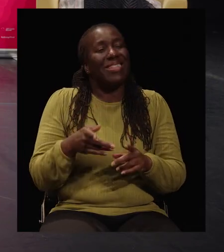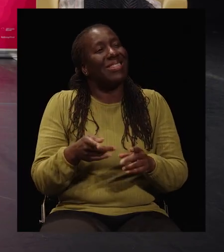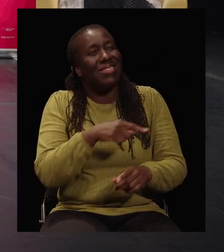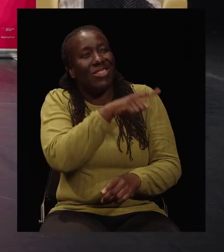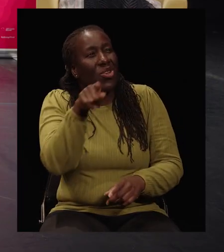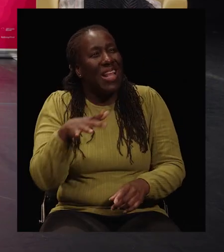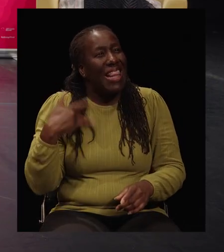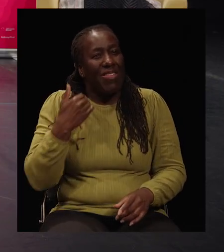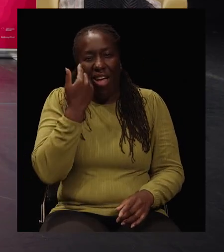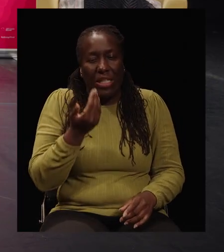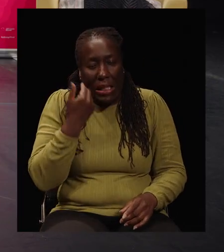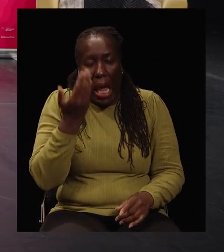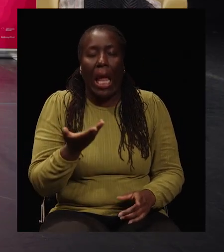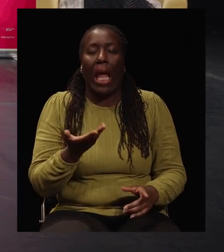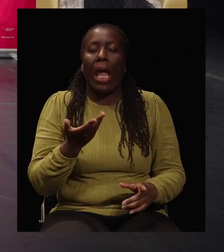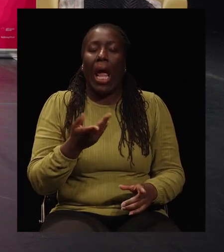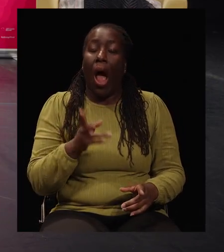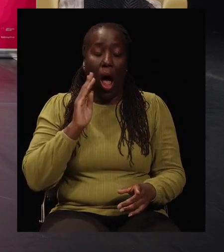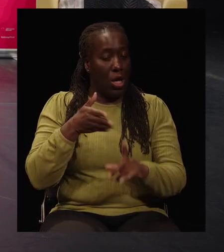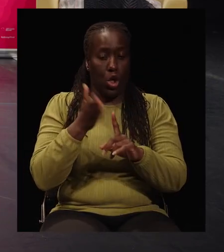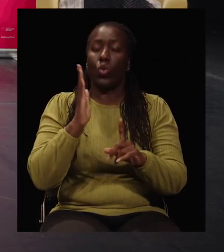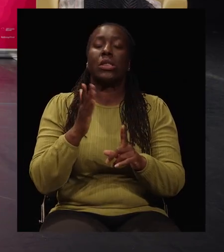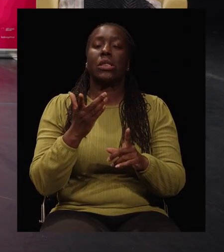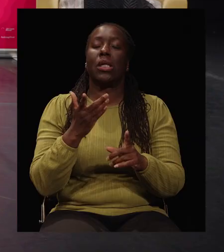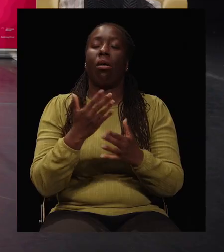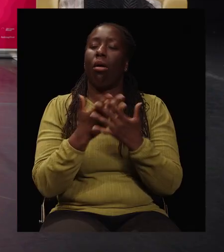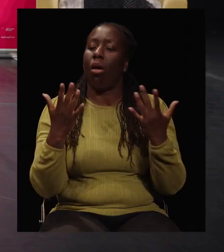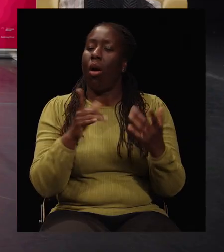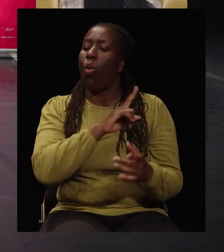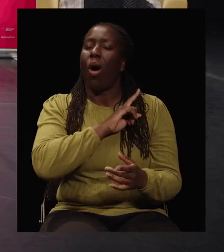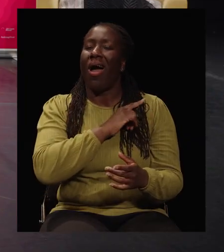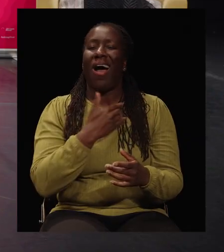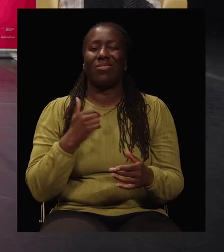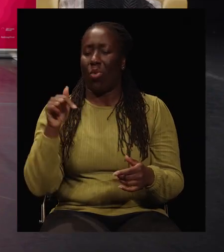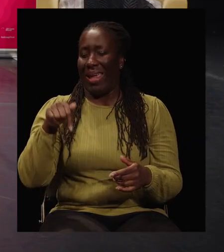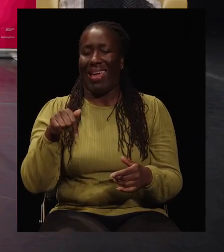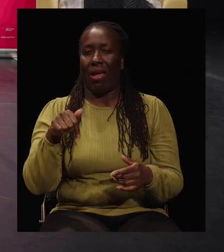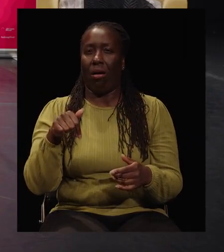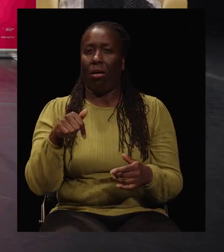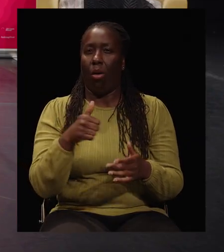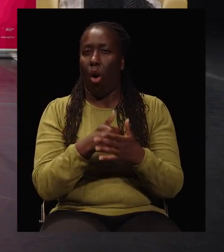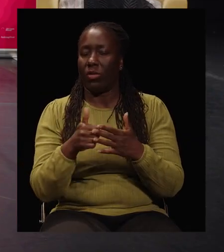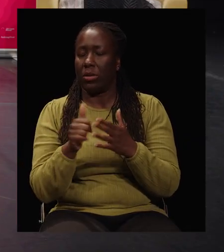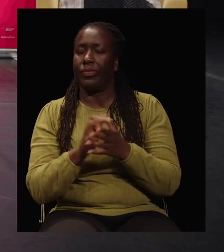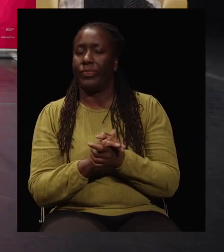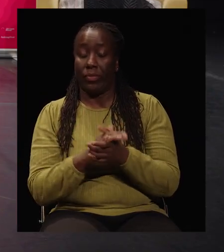but I feel like I notice it a lot because I'm not often here anymore. So I suppose, I dunno if there's a question in there,